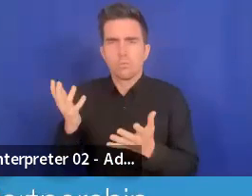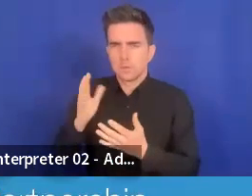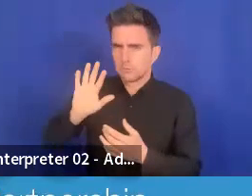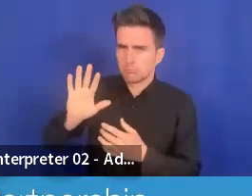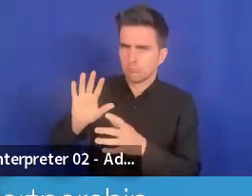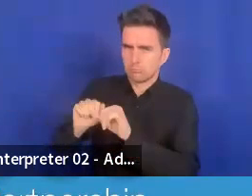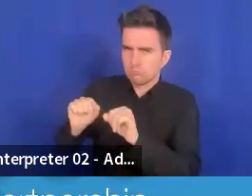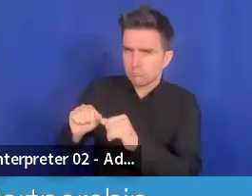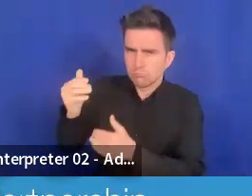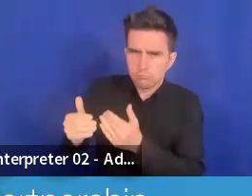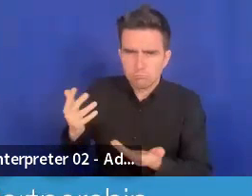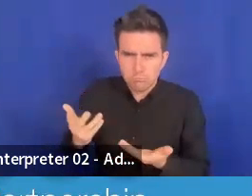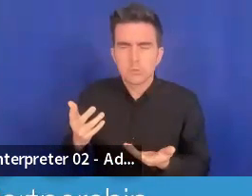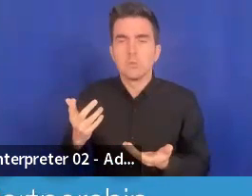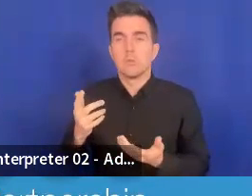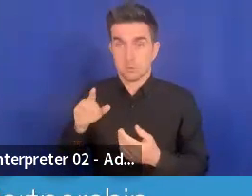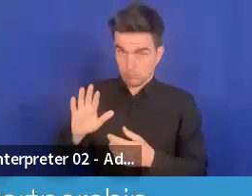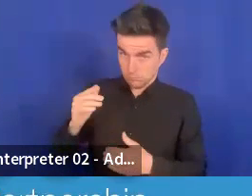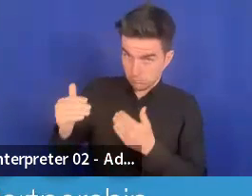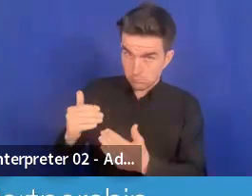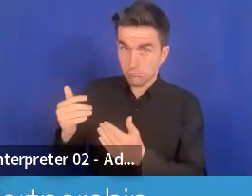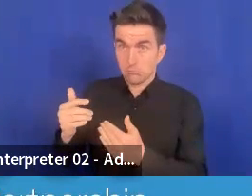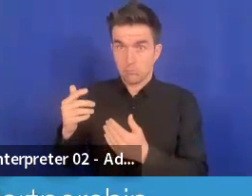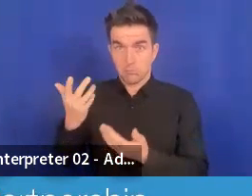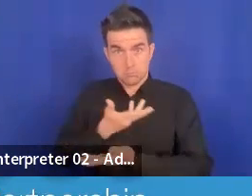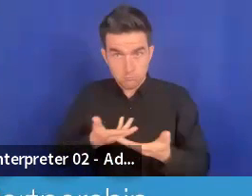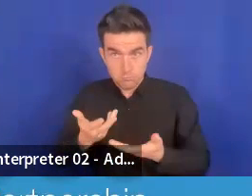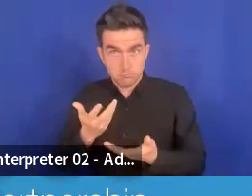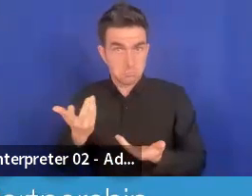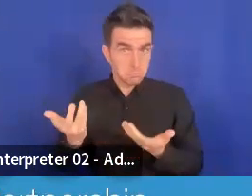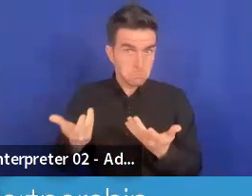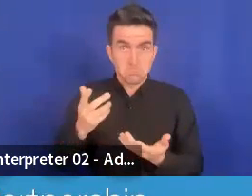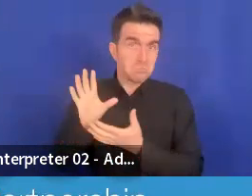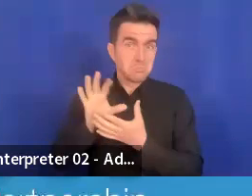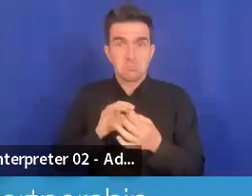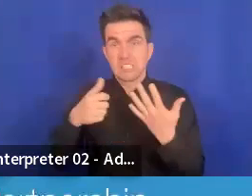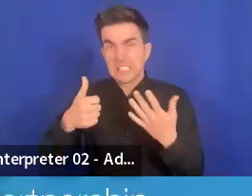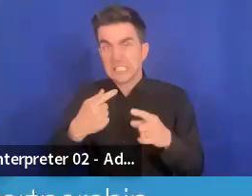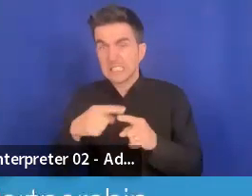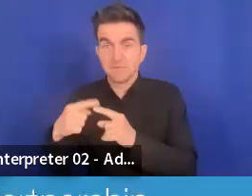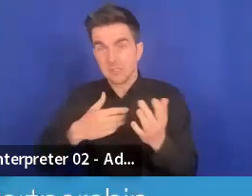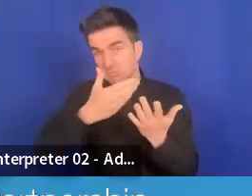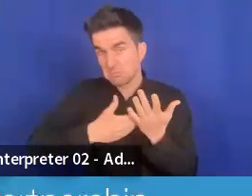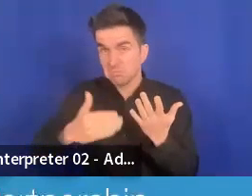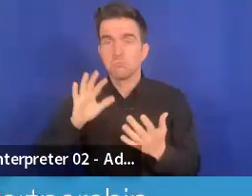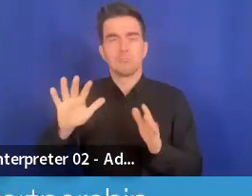But the language agreed in Geneva is different than the language agreed in New York. So, you know, I'm not sure.